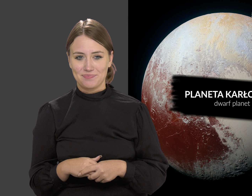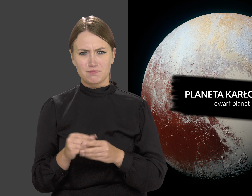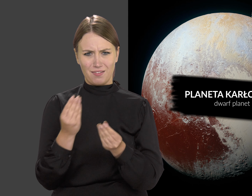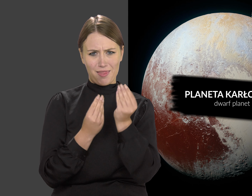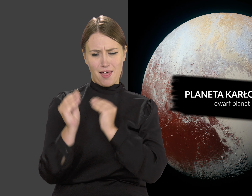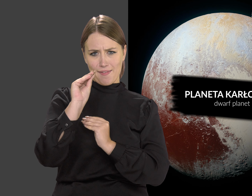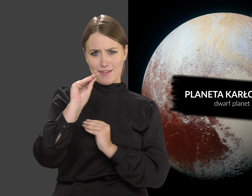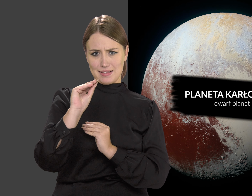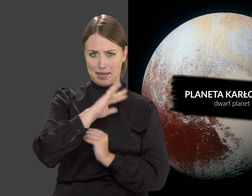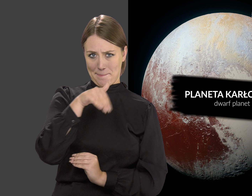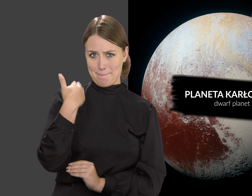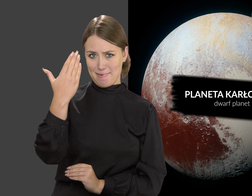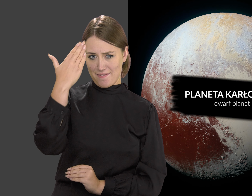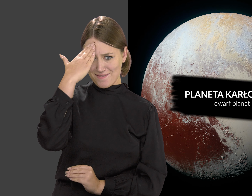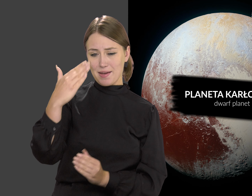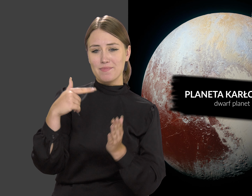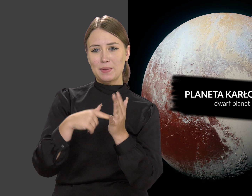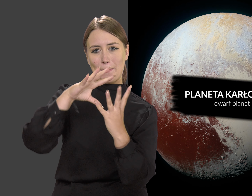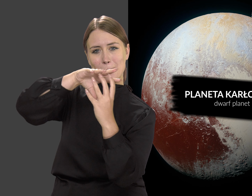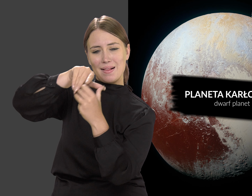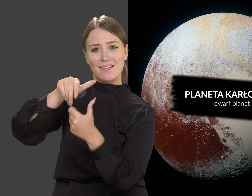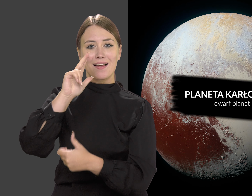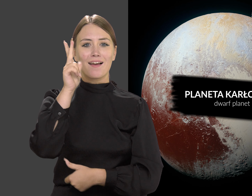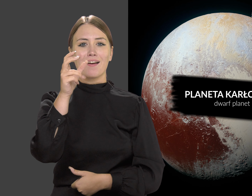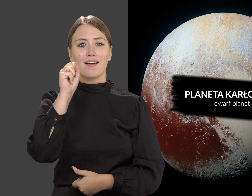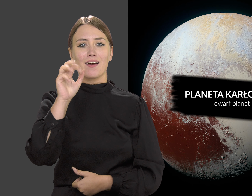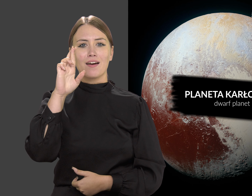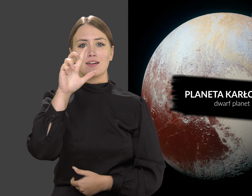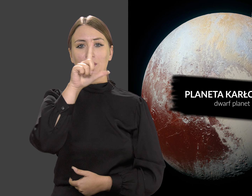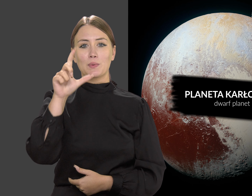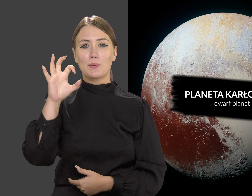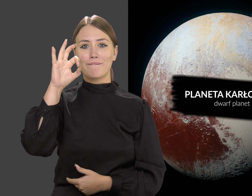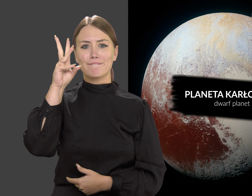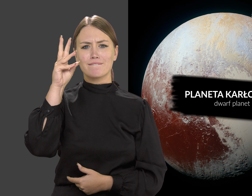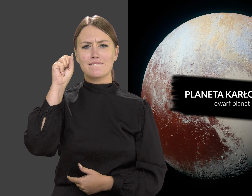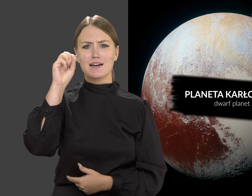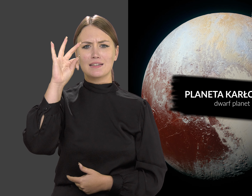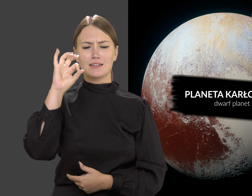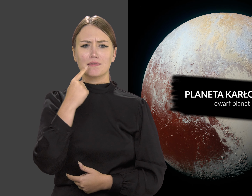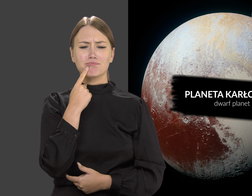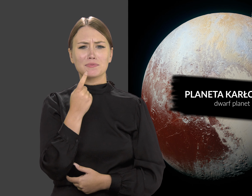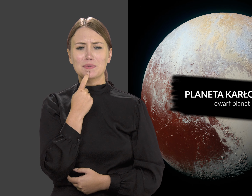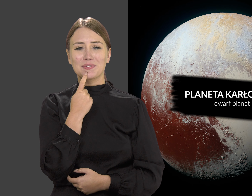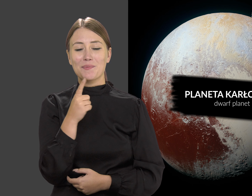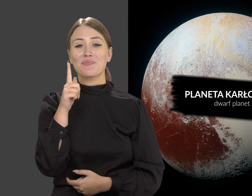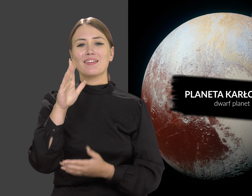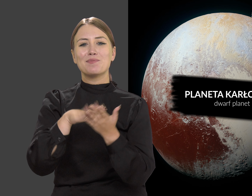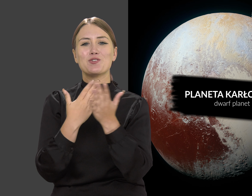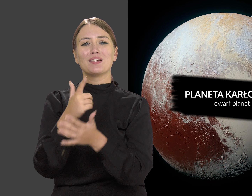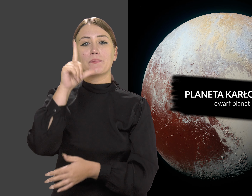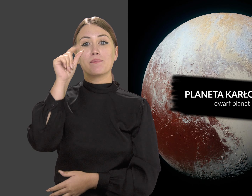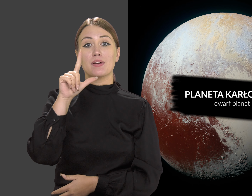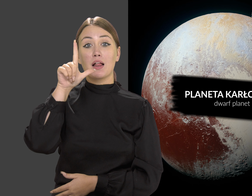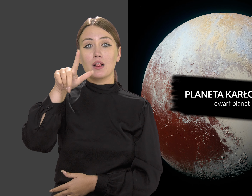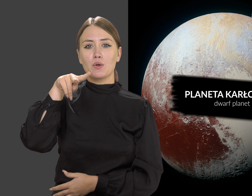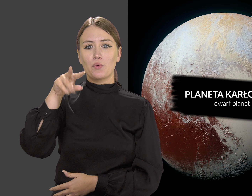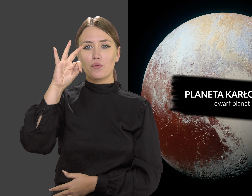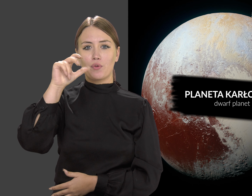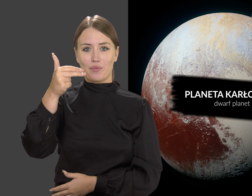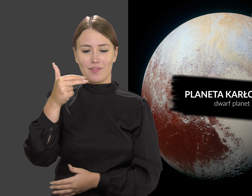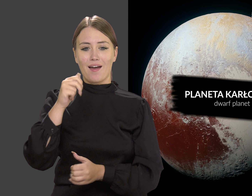The most well-known dwarf planet is Pluto,